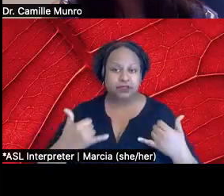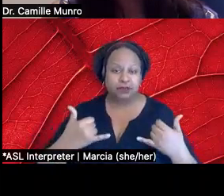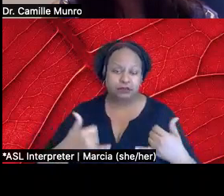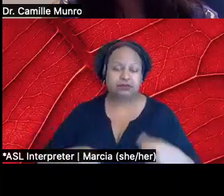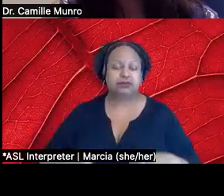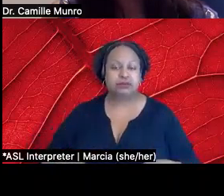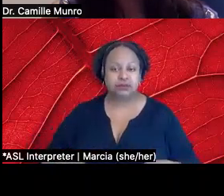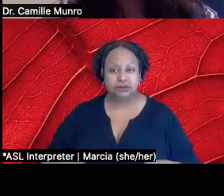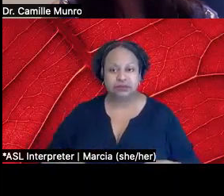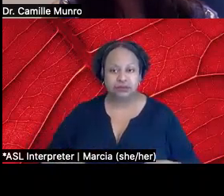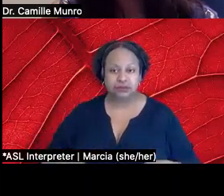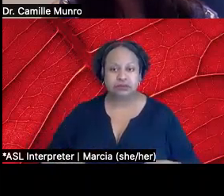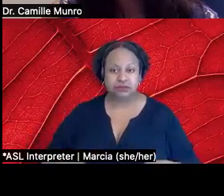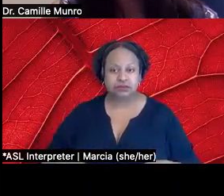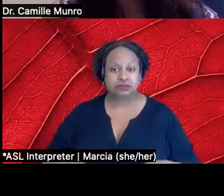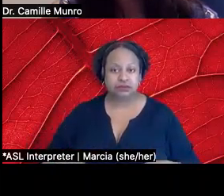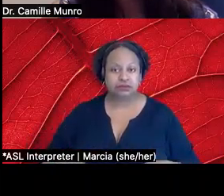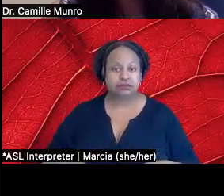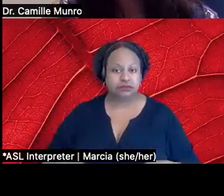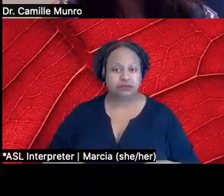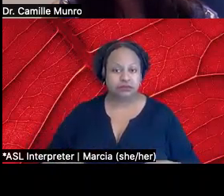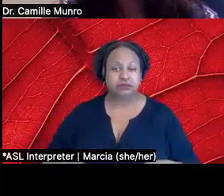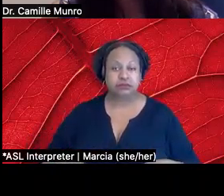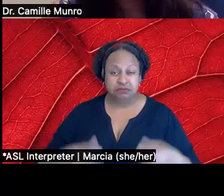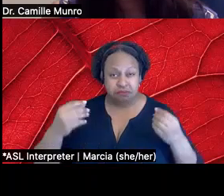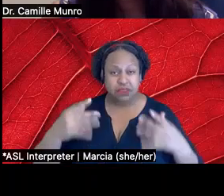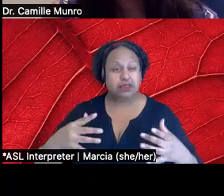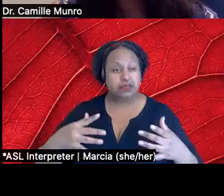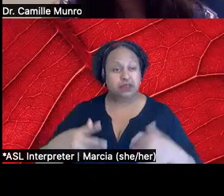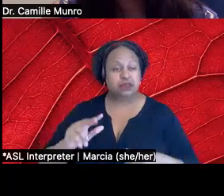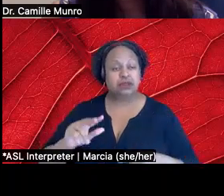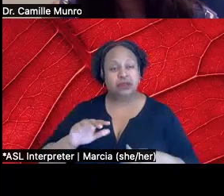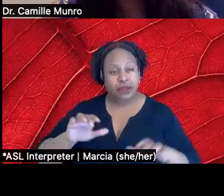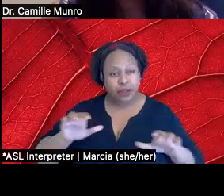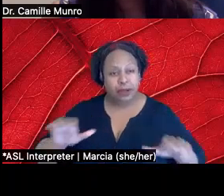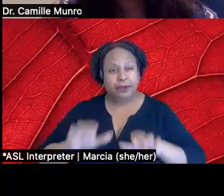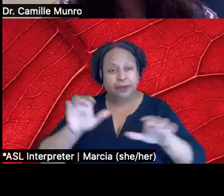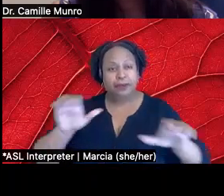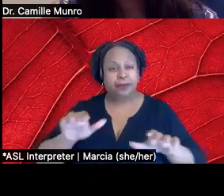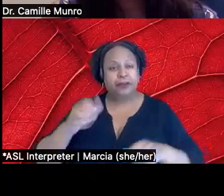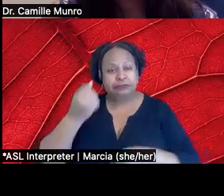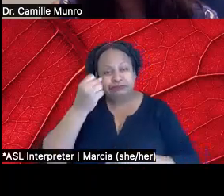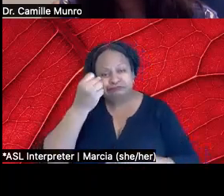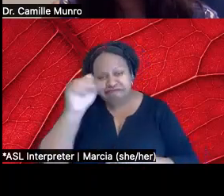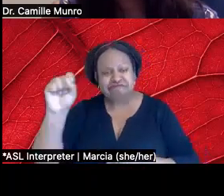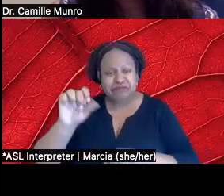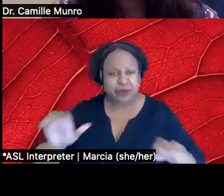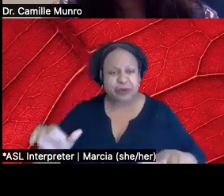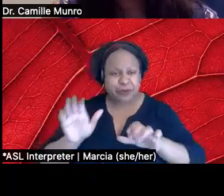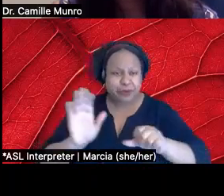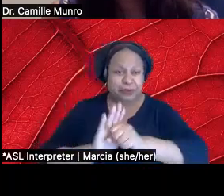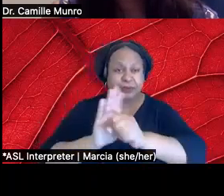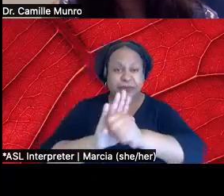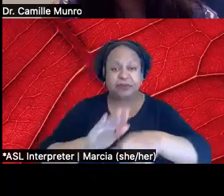You know, speaking optimistically, there's a lot more talk about wellness. There's a lot more talk about equity, diversity, inclusion.